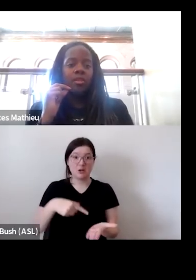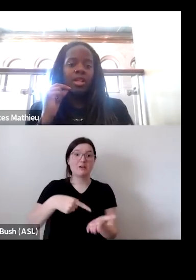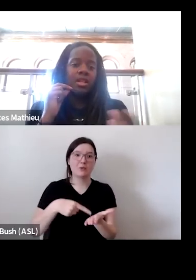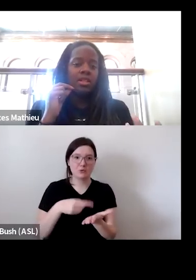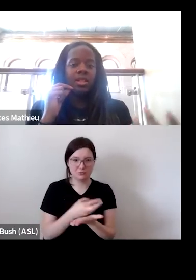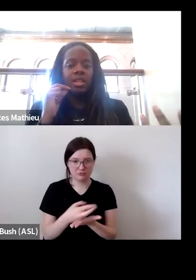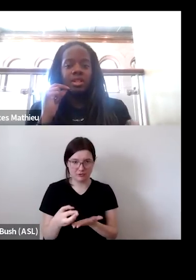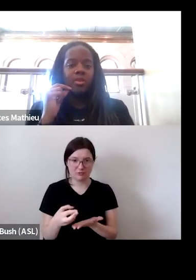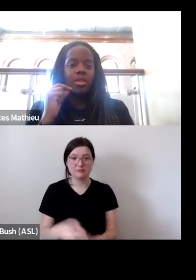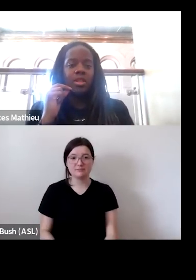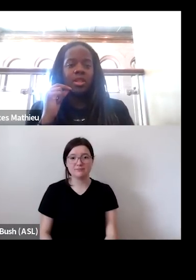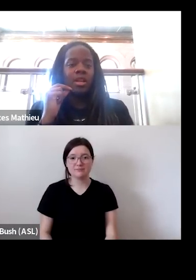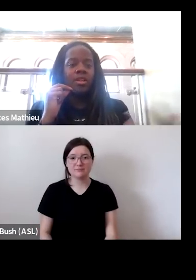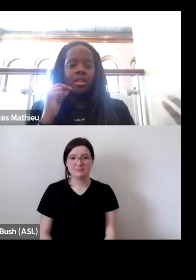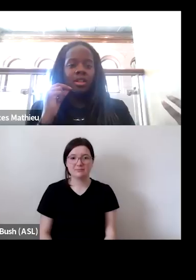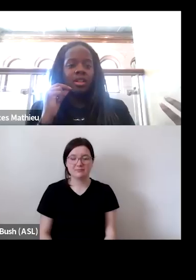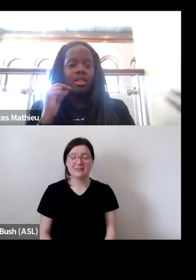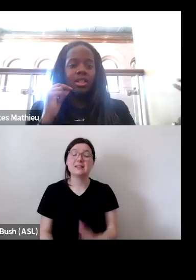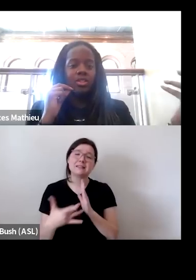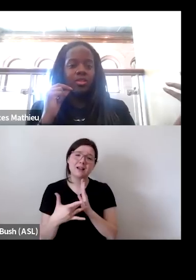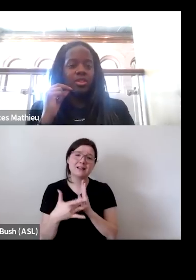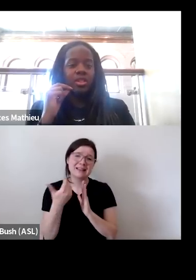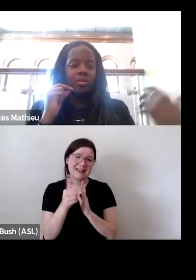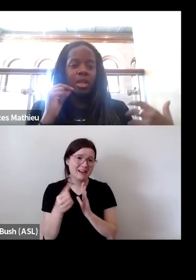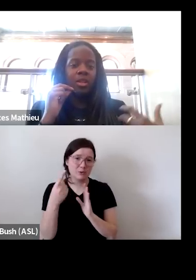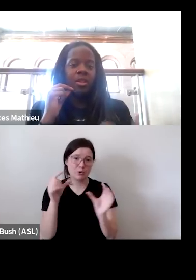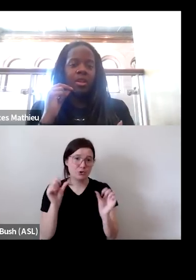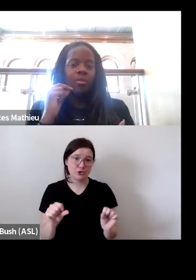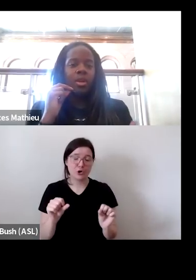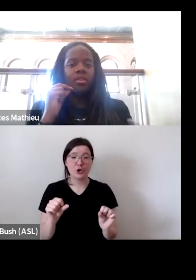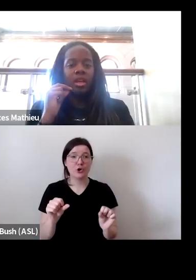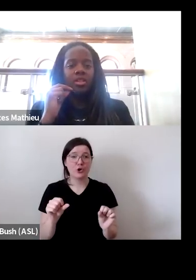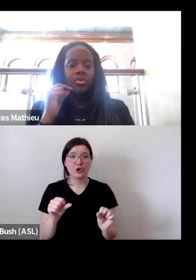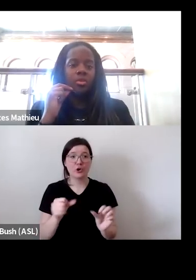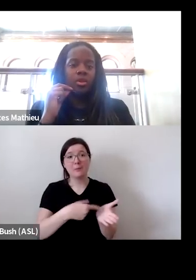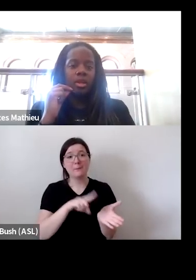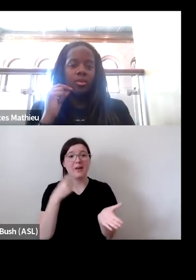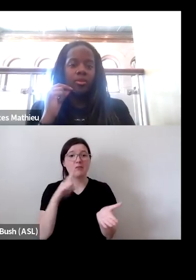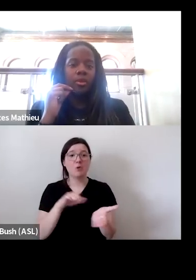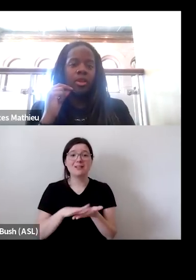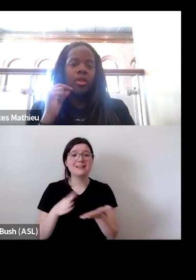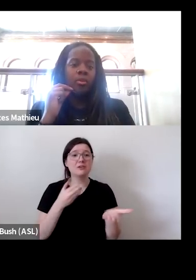If not, technically yes, anyone can get a cleaning service to come in, but as we spoke about before,